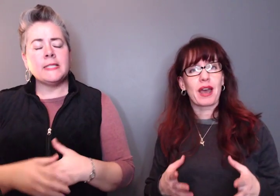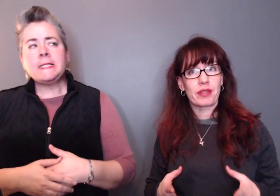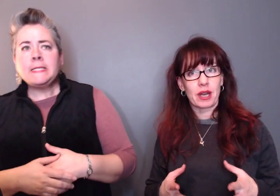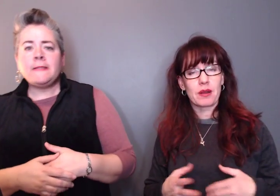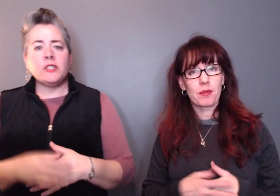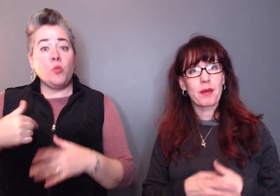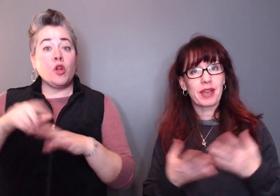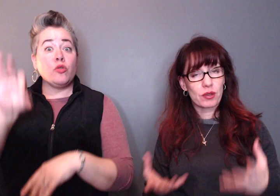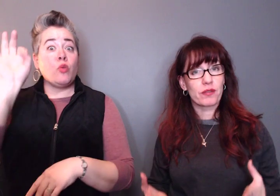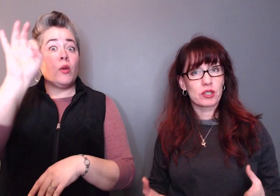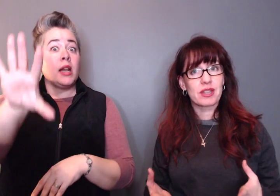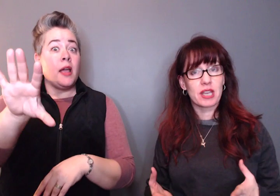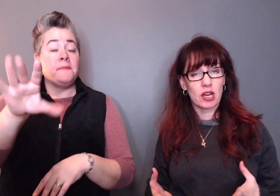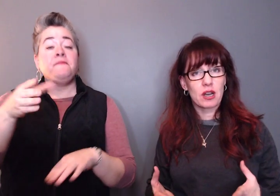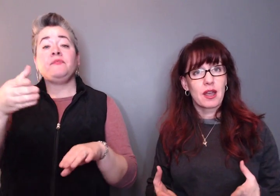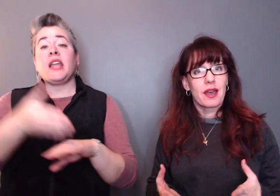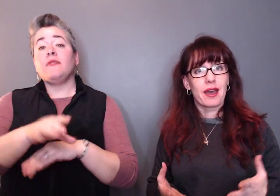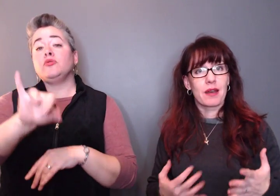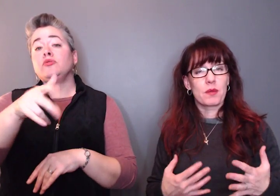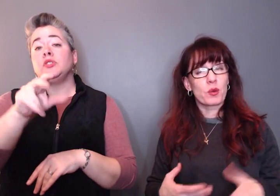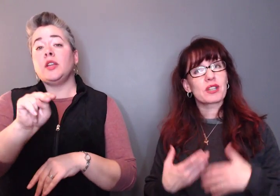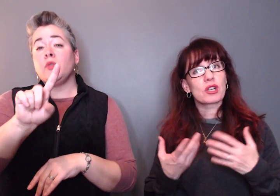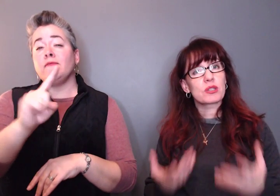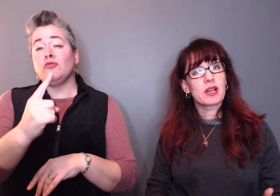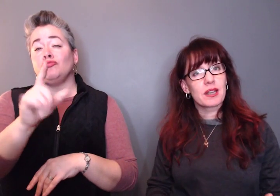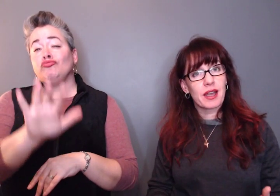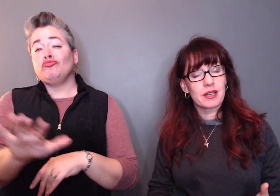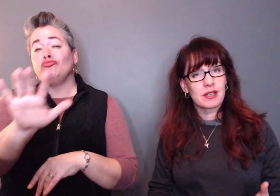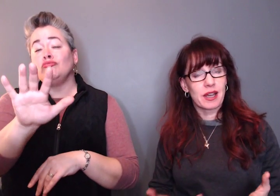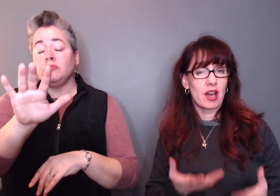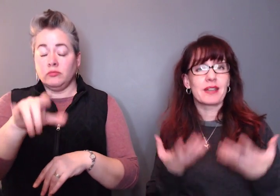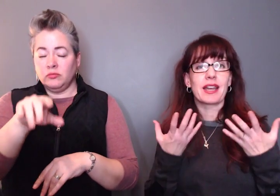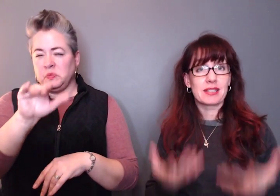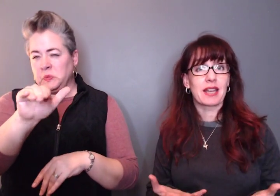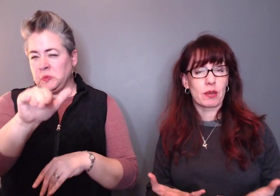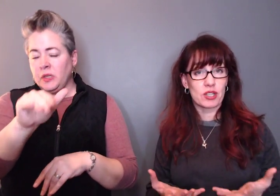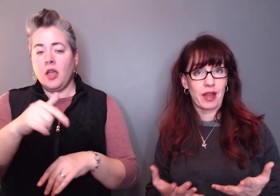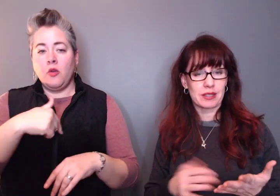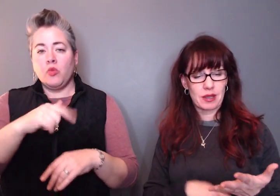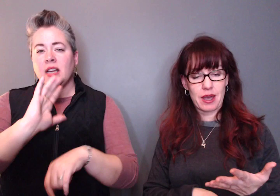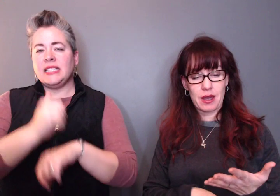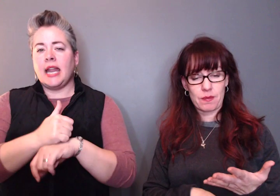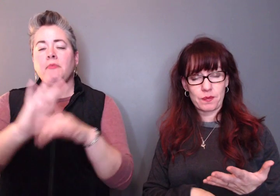out there probably after the first of the year we're gonna start an online sign language class. We like the